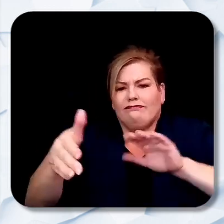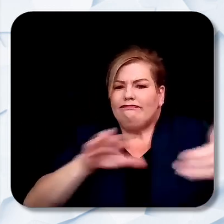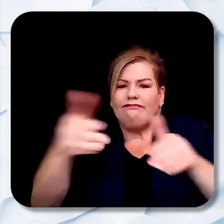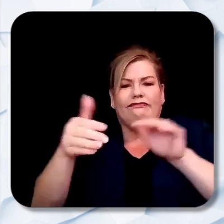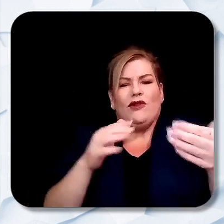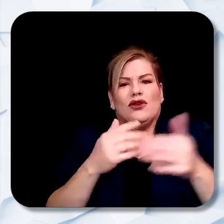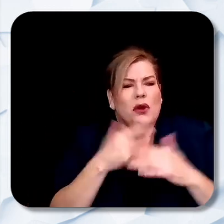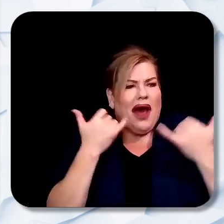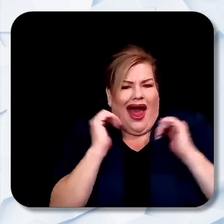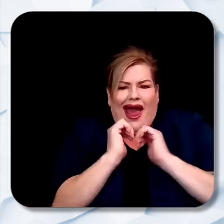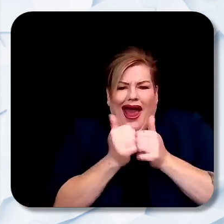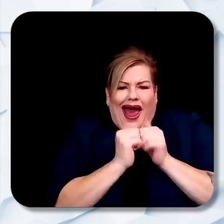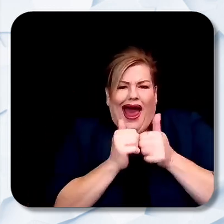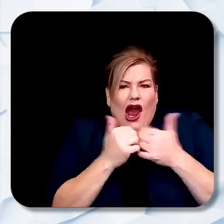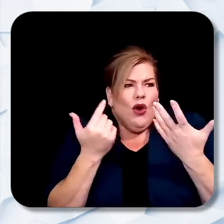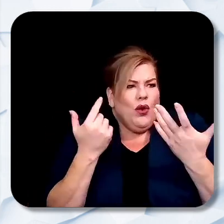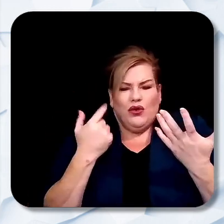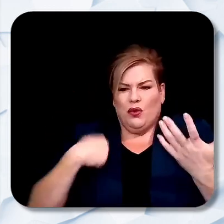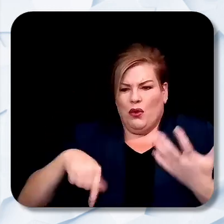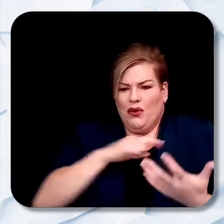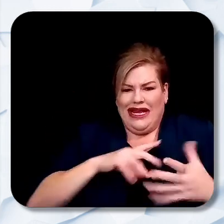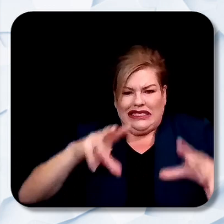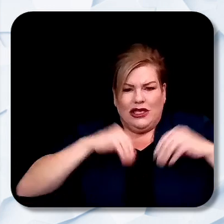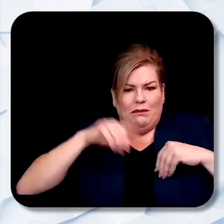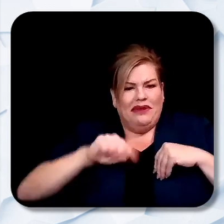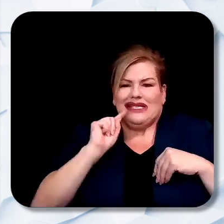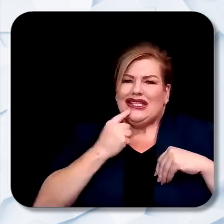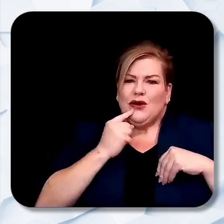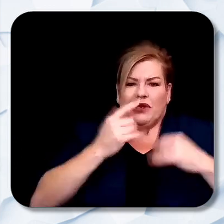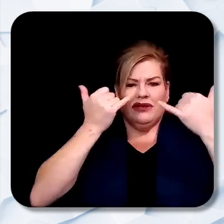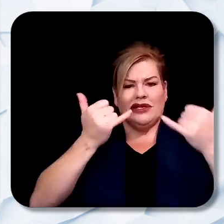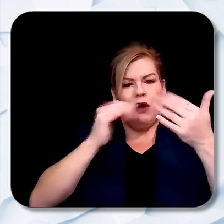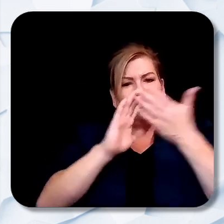do we meet this moment about the threat which we believe is getting worse? Um! Because there are